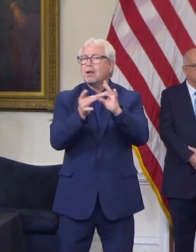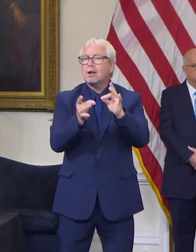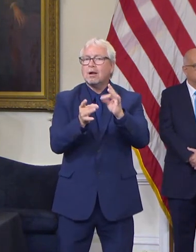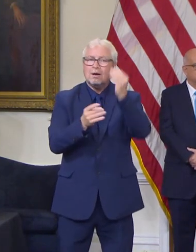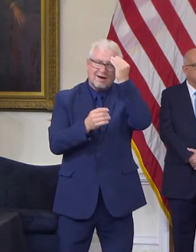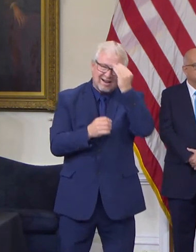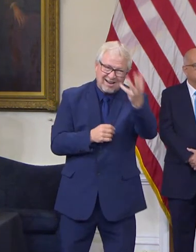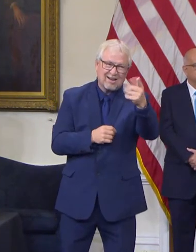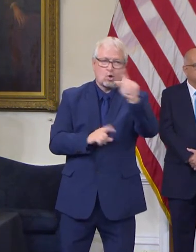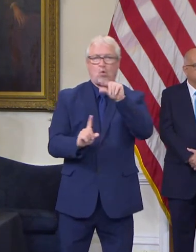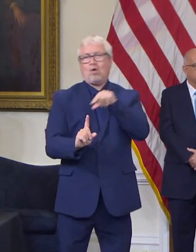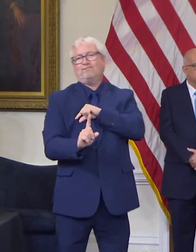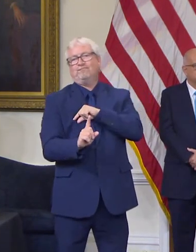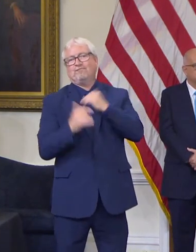and we provide information to call us back.